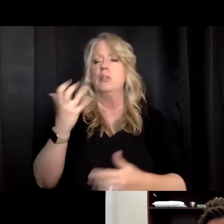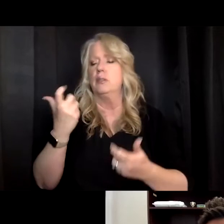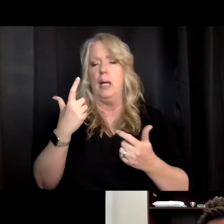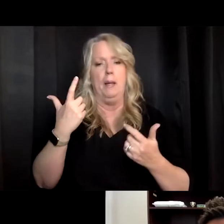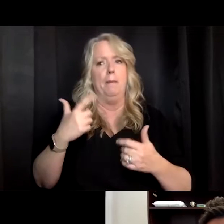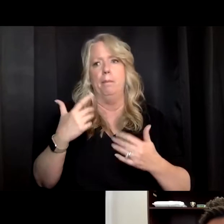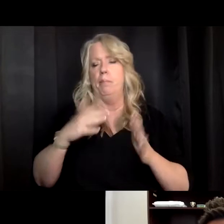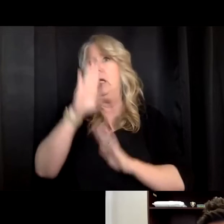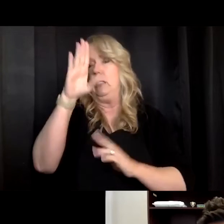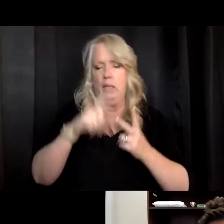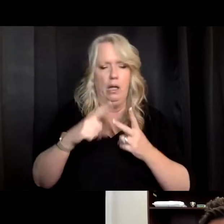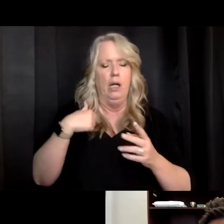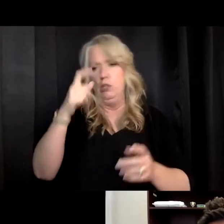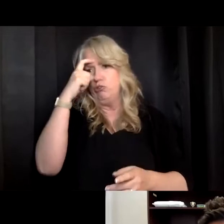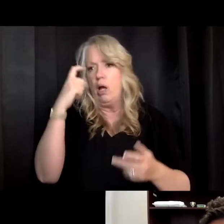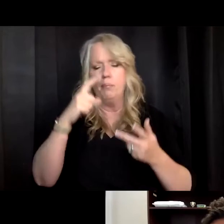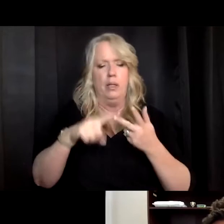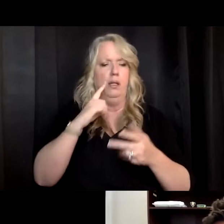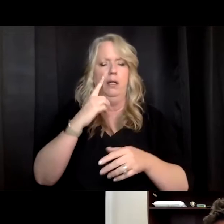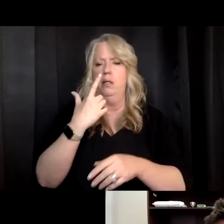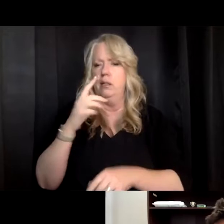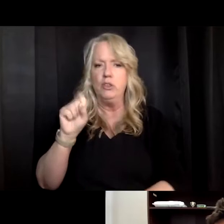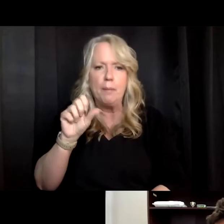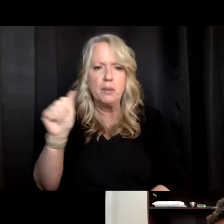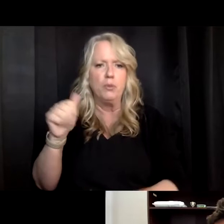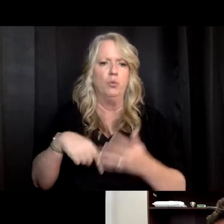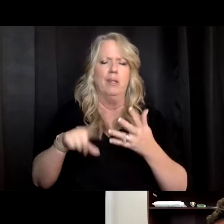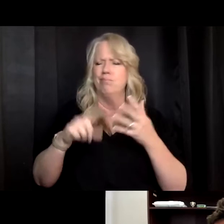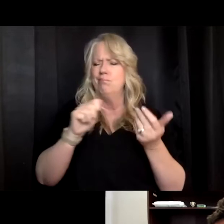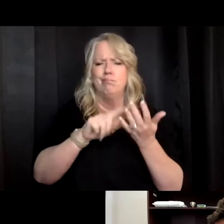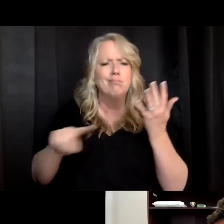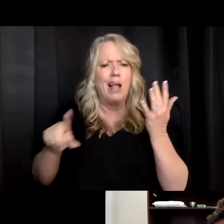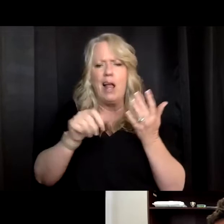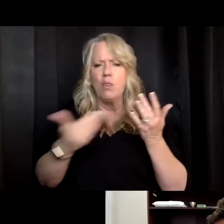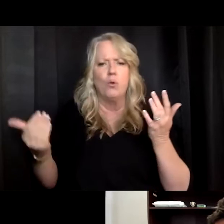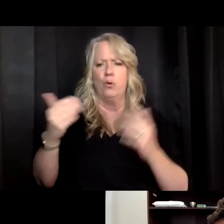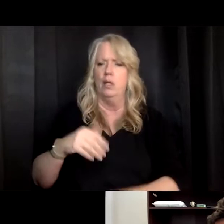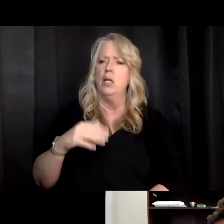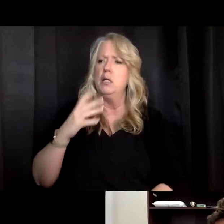ALITY, DISTRESSED SLEEP , DEPRESSION, MANIA, PSYCHOSIS, TRAUMA,